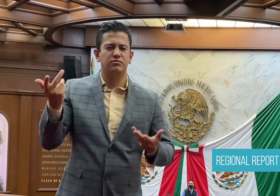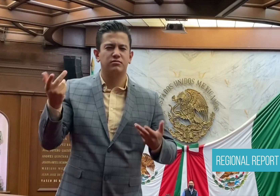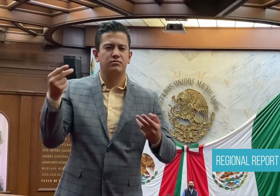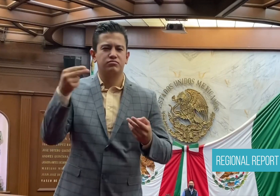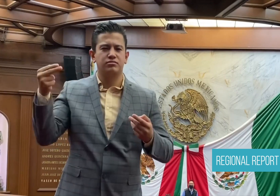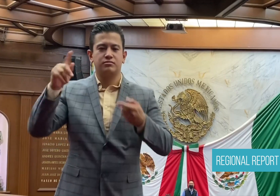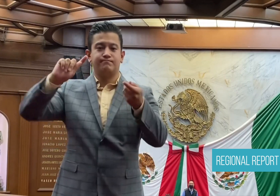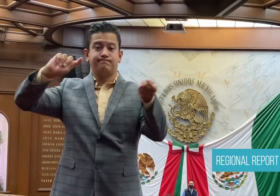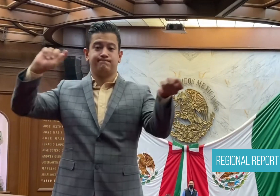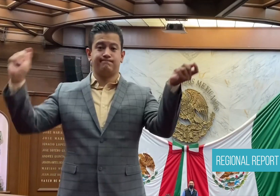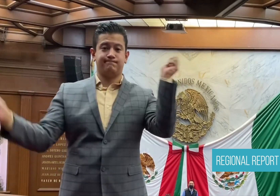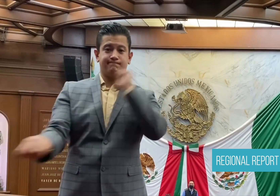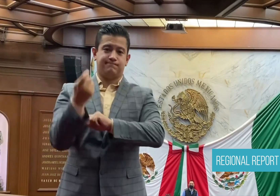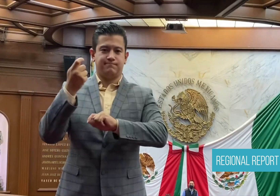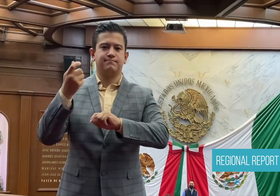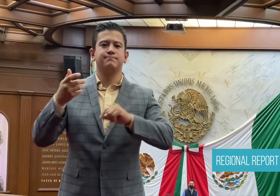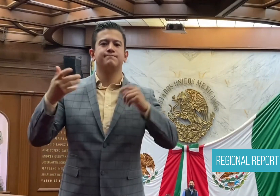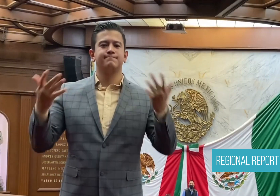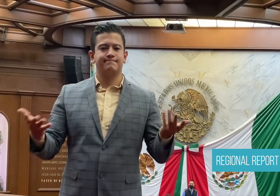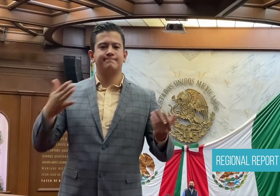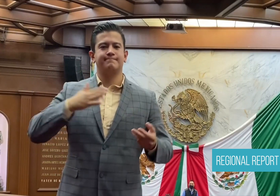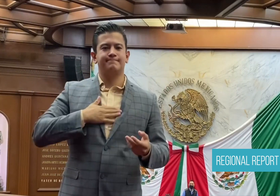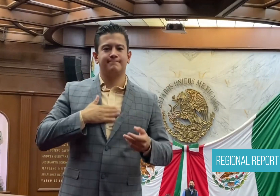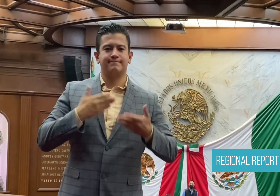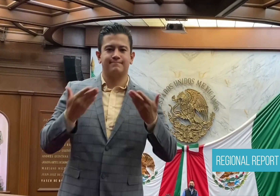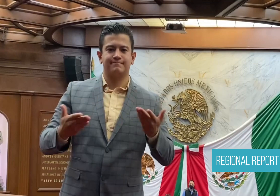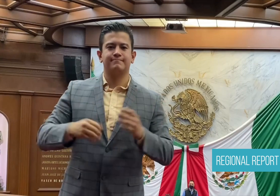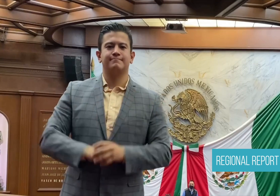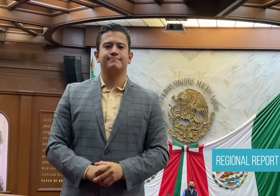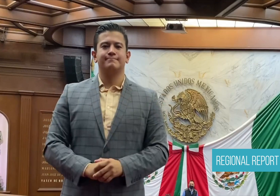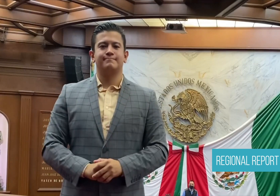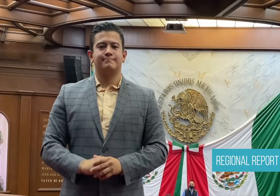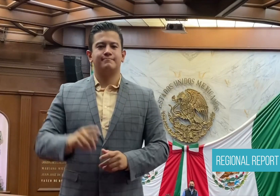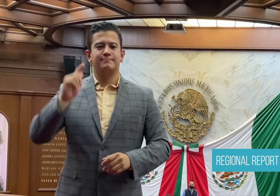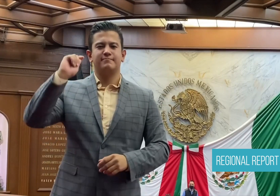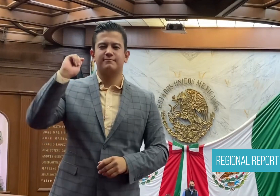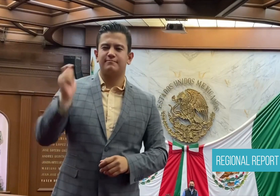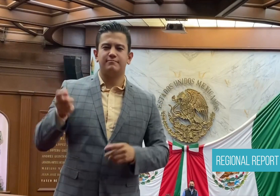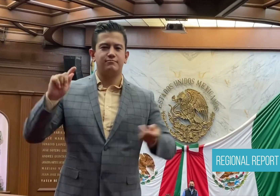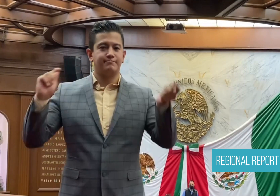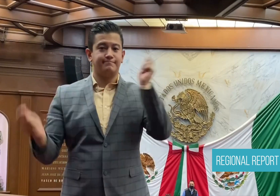Here in my state of Michoacan, Mexico, I am focused on the integration,